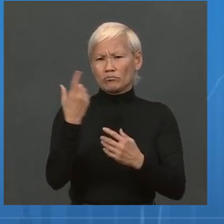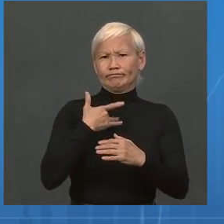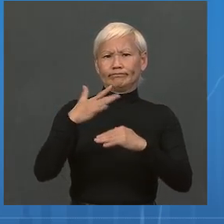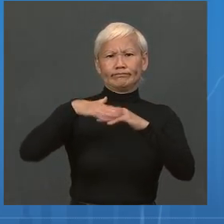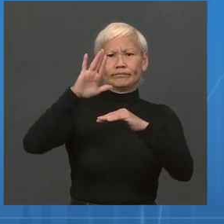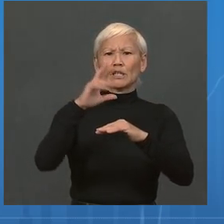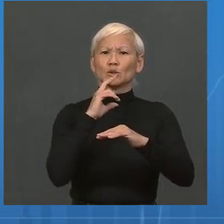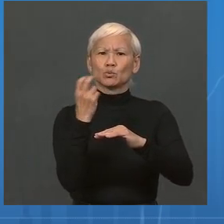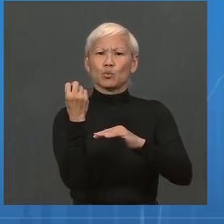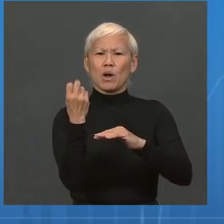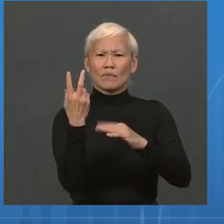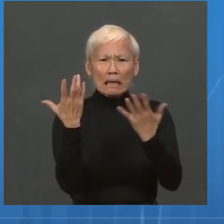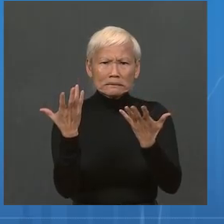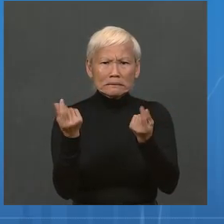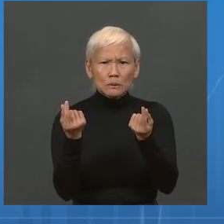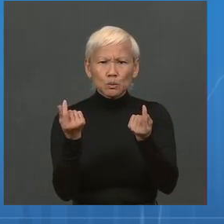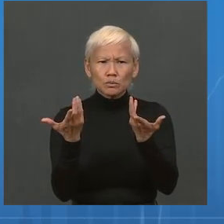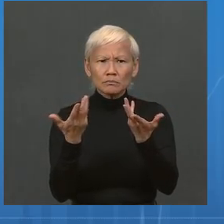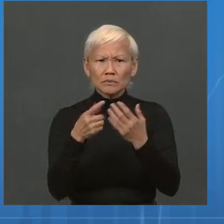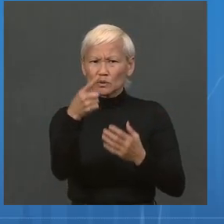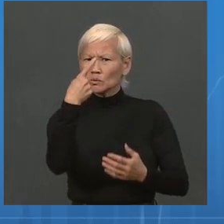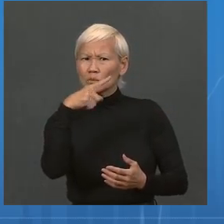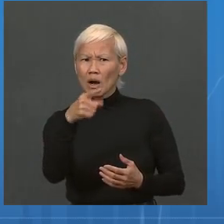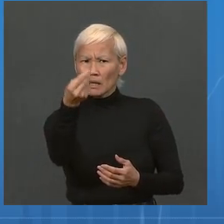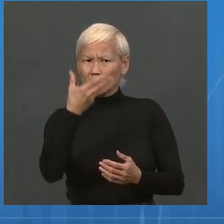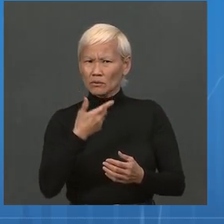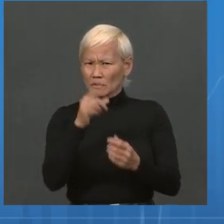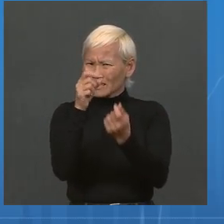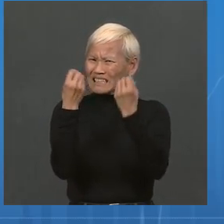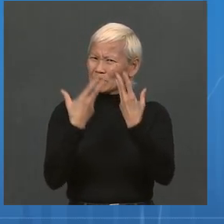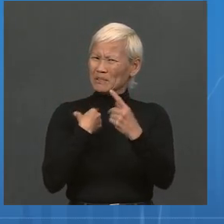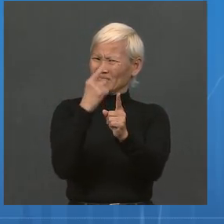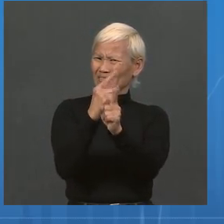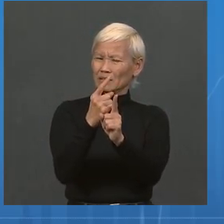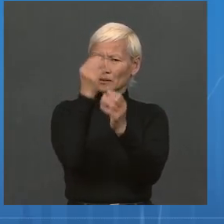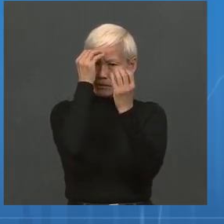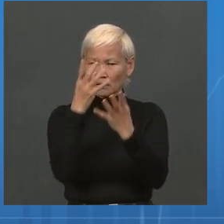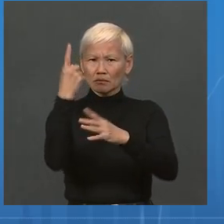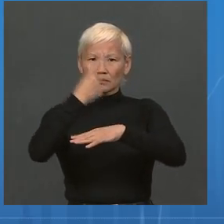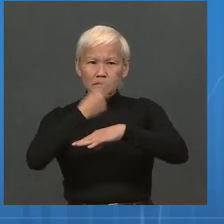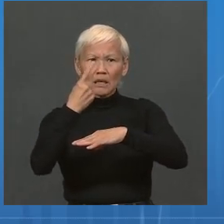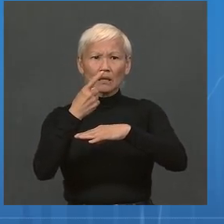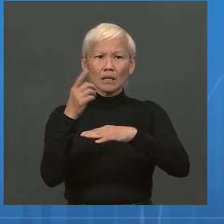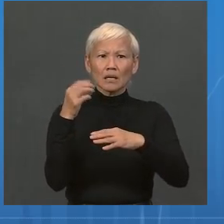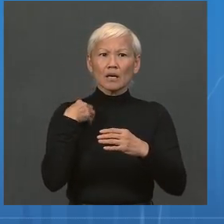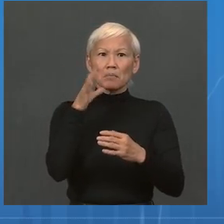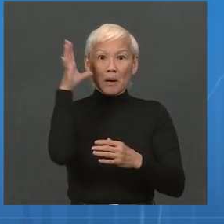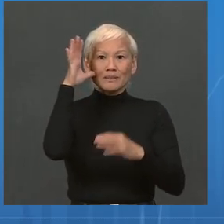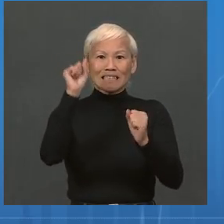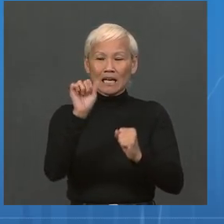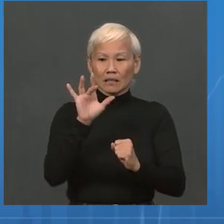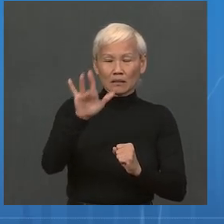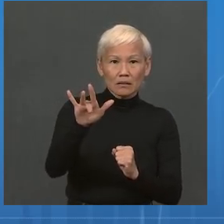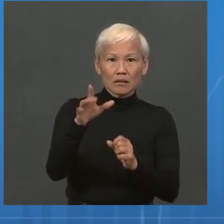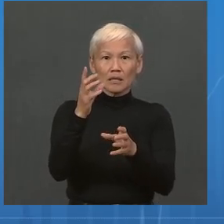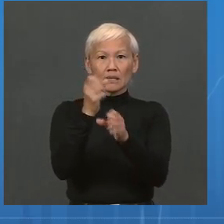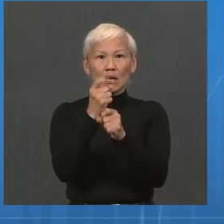do you have a specific day this week when parents will be able to search for vaccines for children ages 5 to 11 on the website?